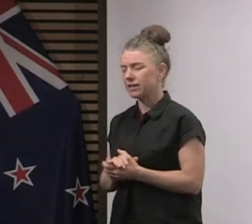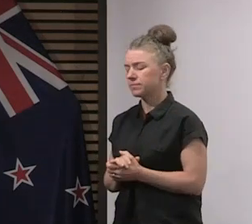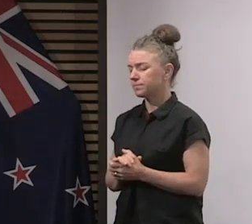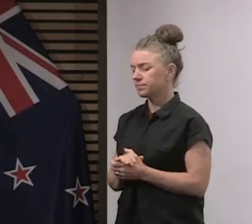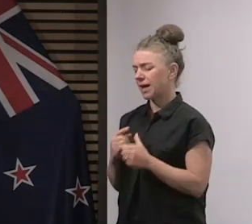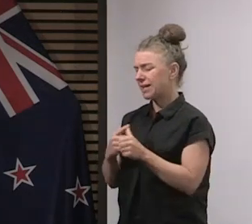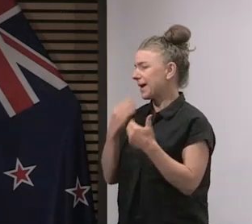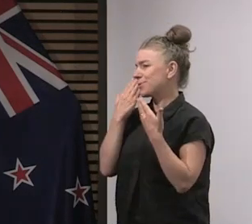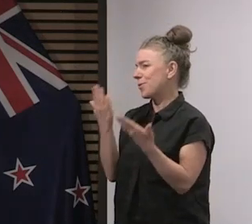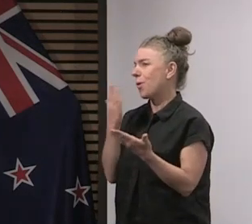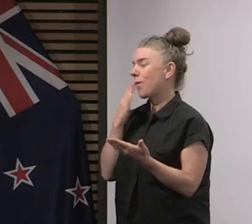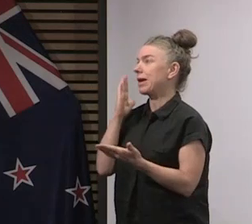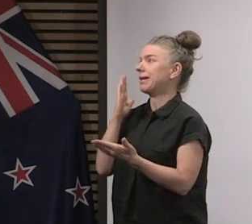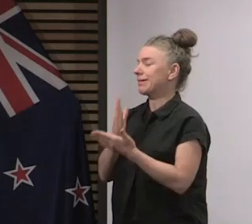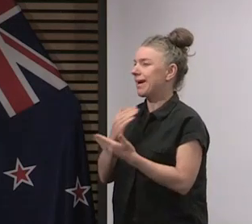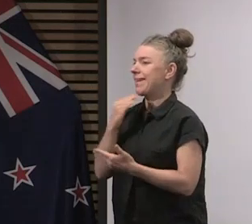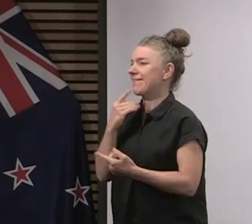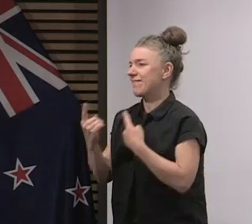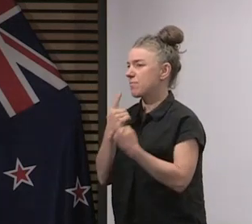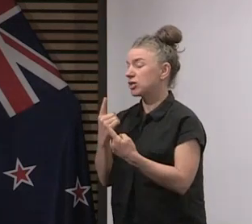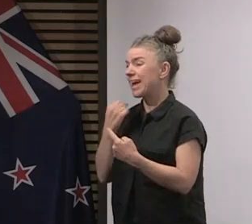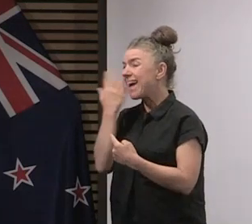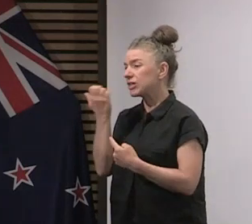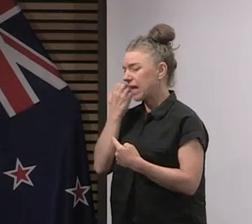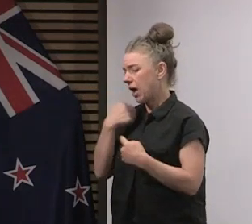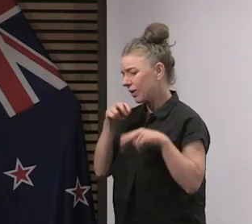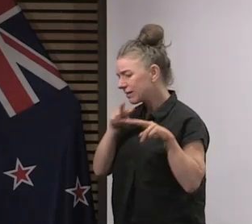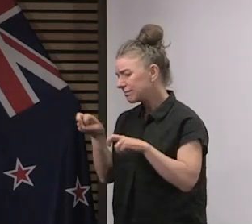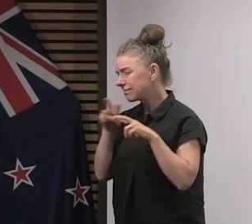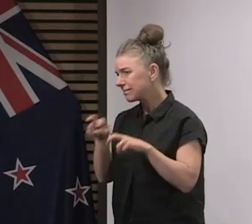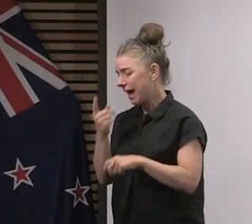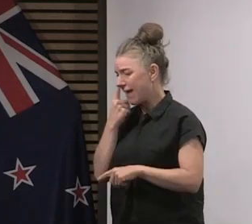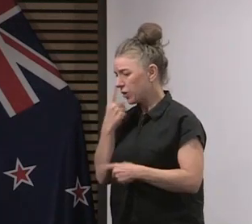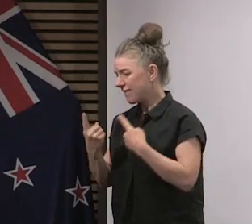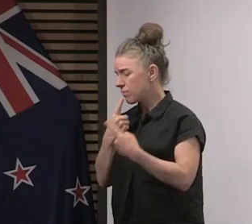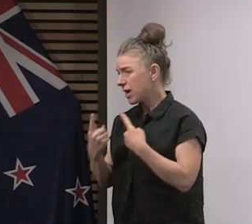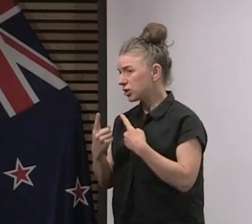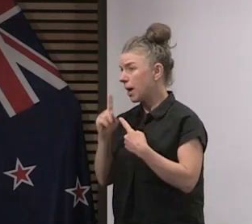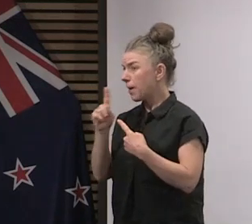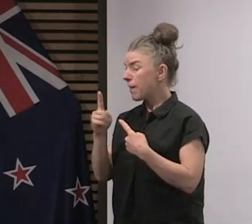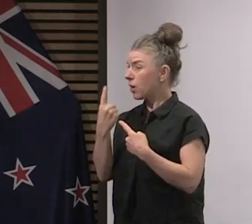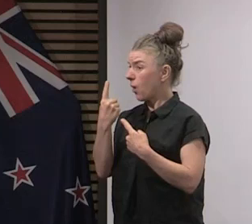the Government to make a decision about whether level 4 restrictions should be extended?